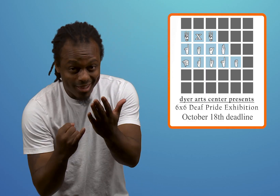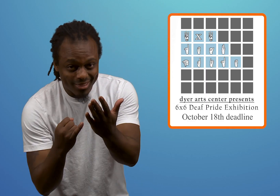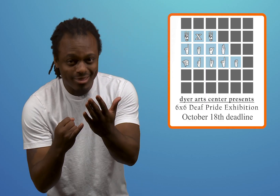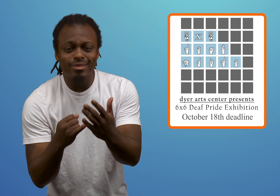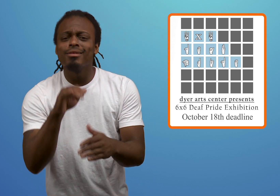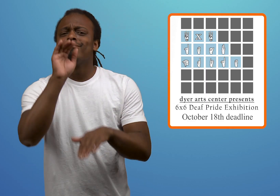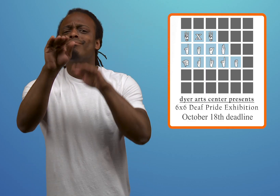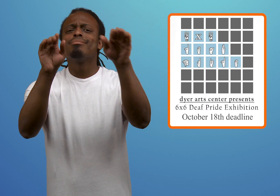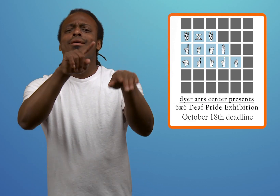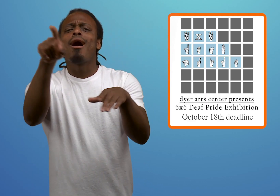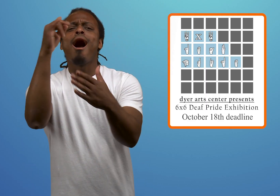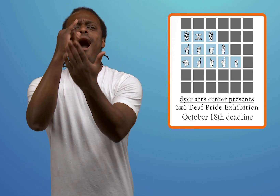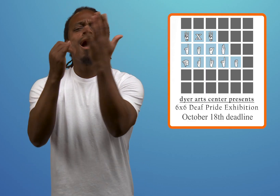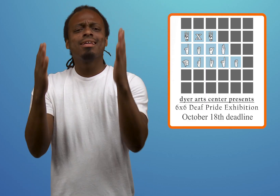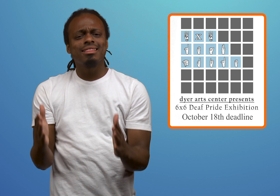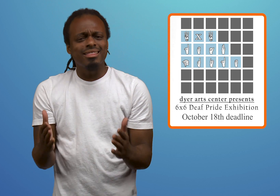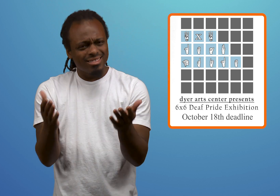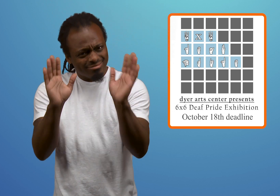Kendell: Calling all artists!